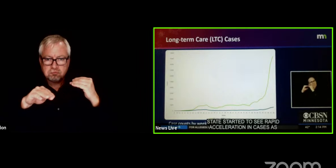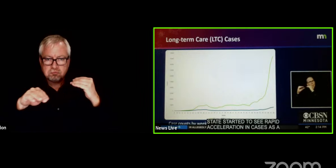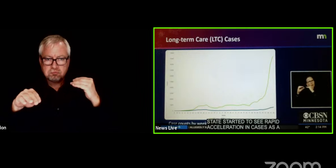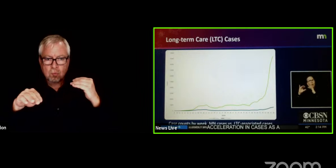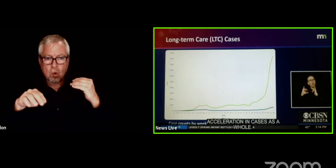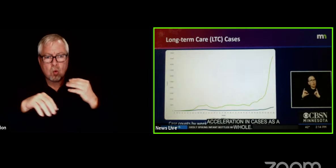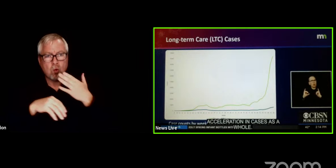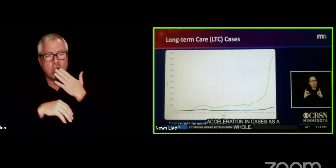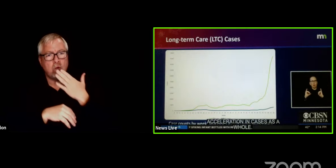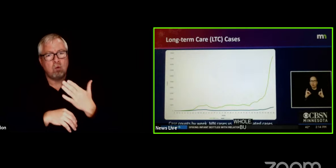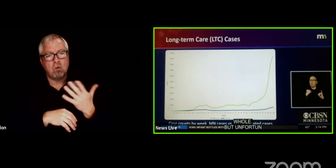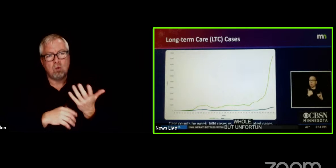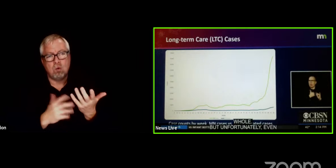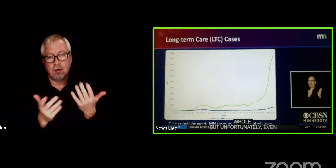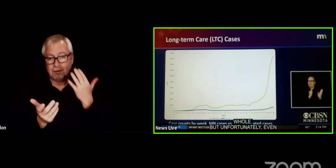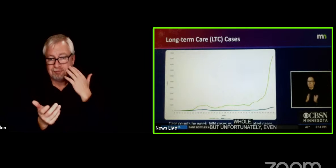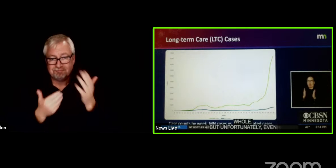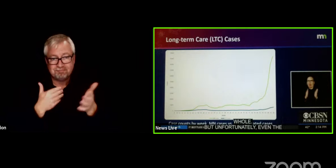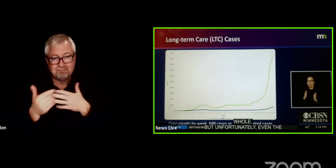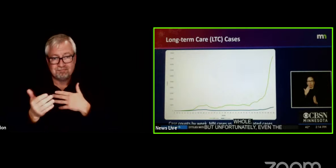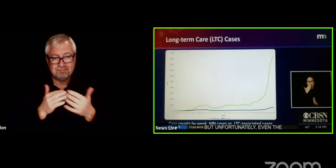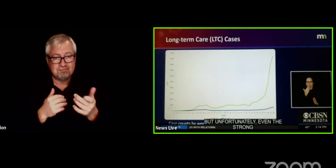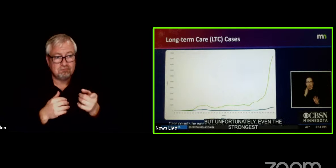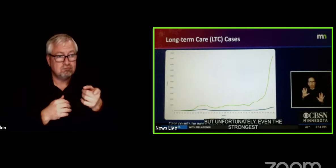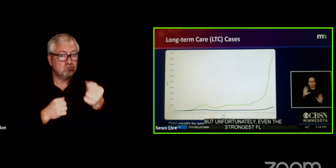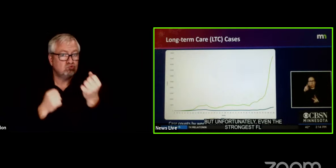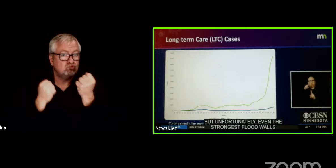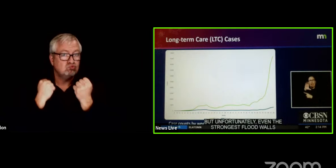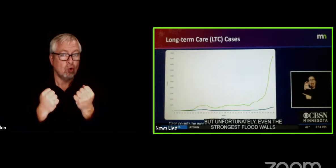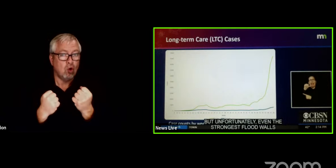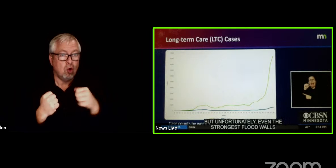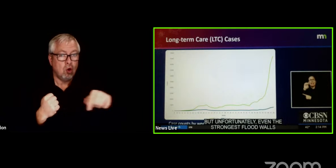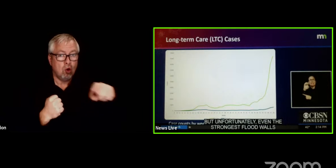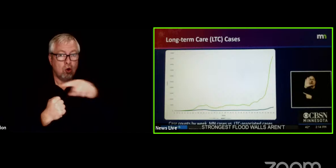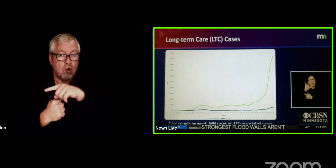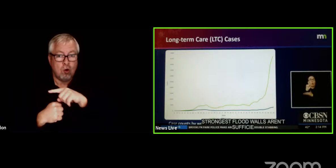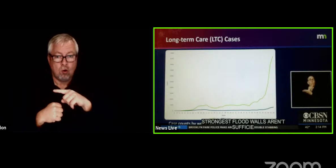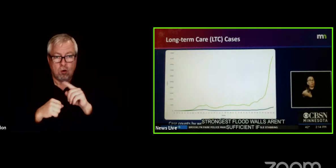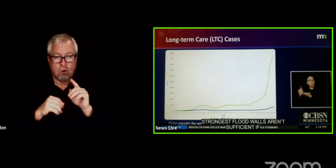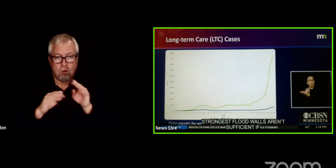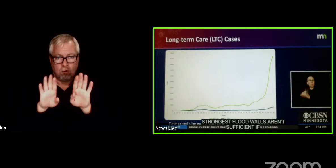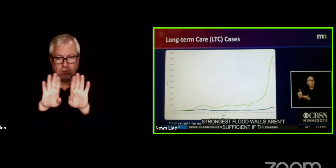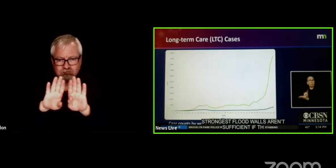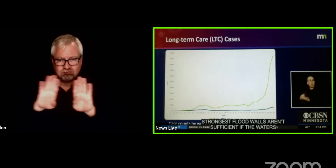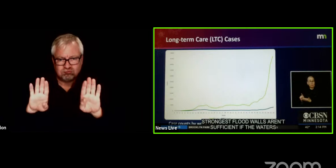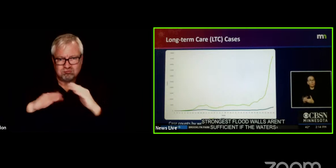AREN'T SUFFICIENT, IF THE WATERS RISE HIGH ENOUGH, AND IN RECENT WEEKS, WE'VE BEEN TALKING ABOUT EXACTLY THAT, THE